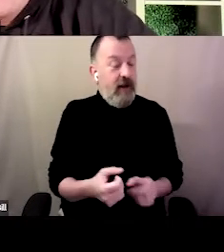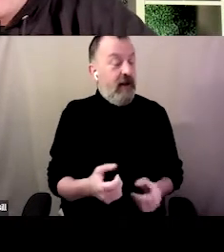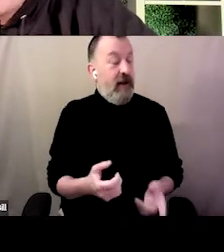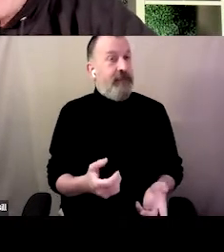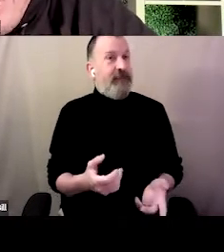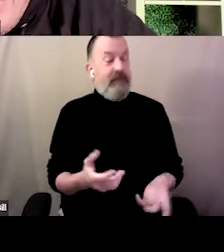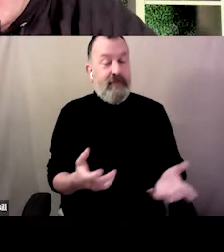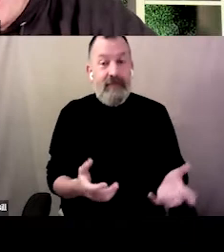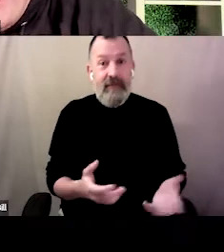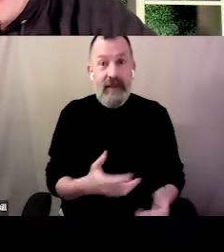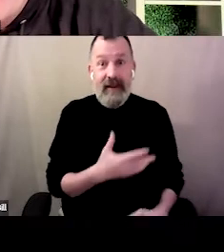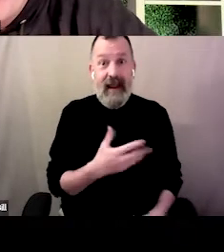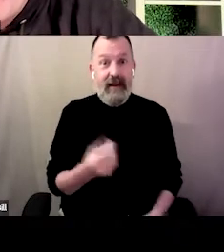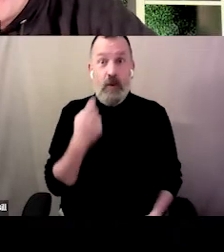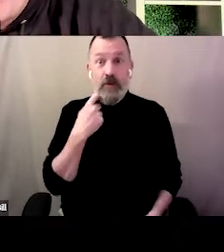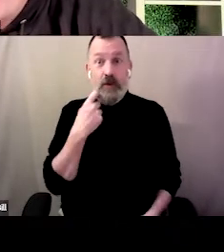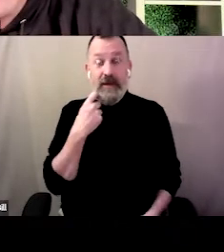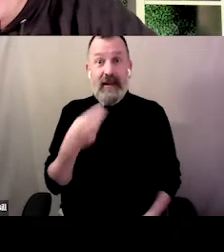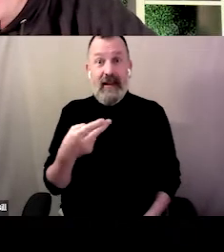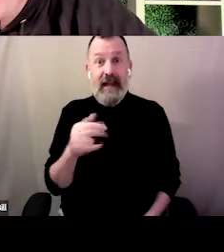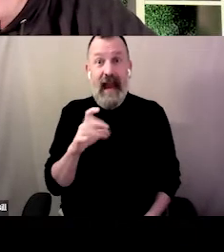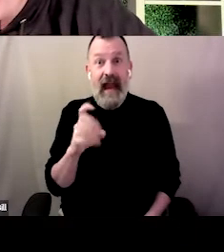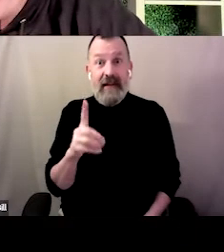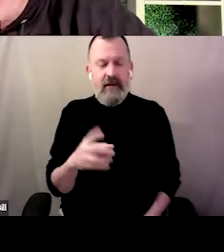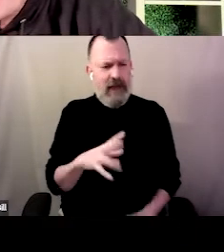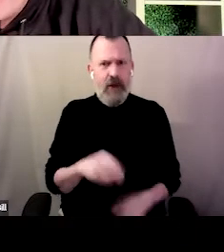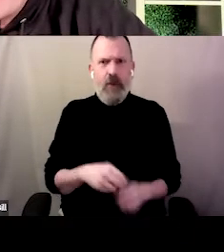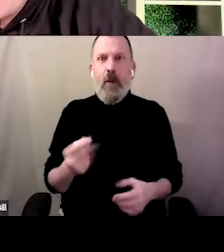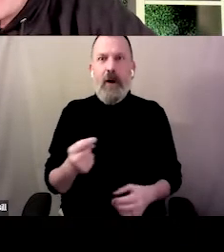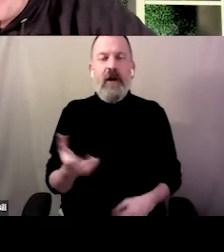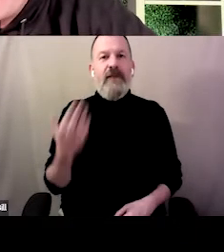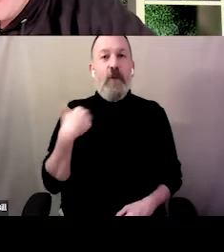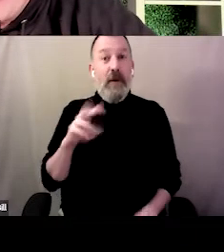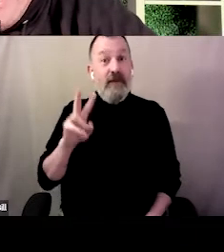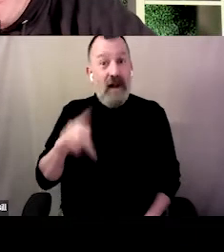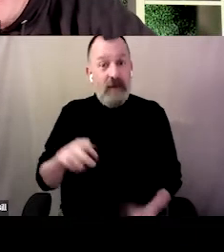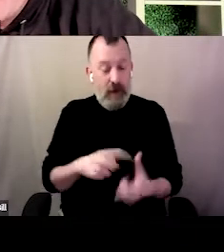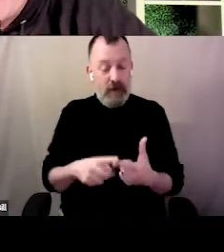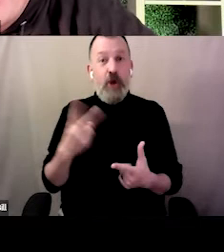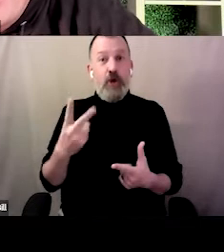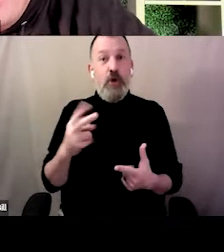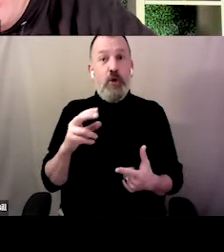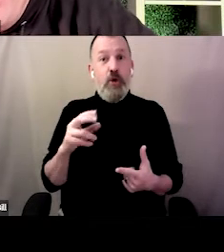was recently had right, including what a former vice president to presidential candidates, um,